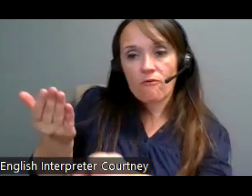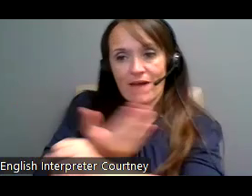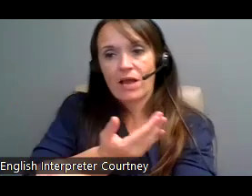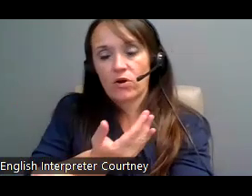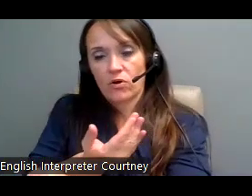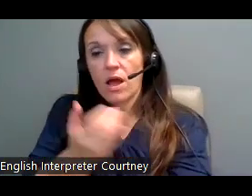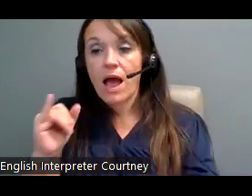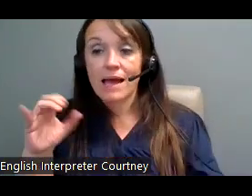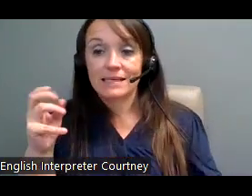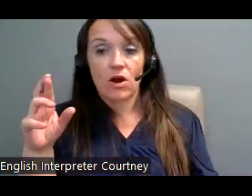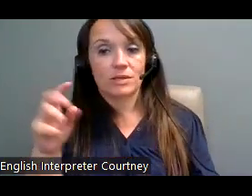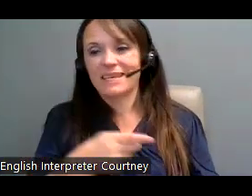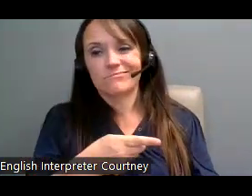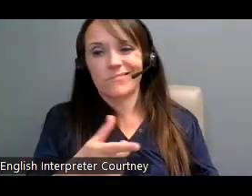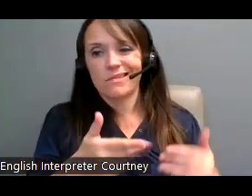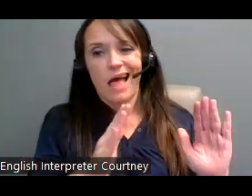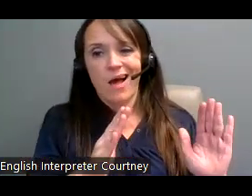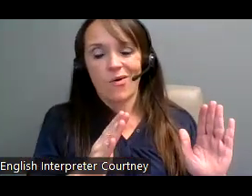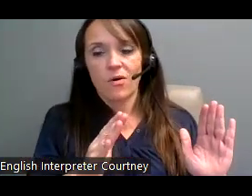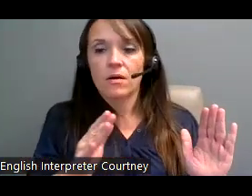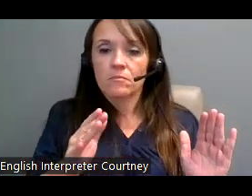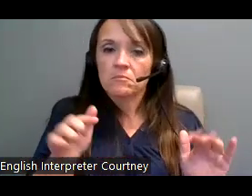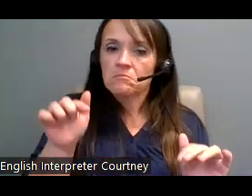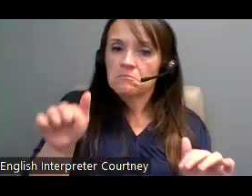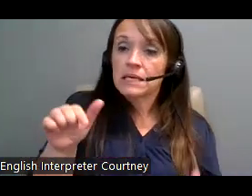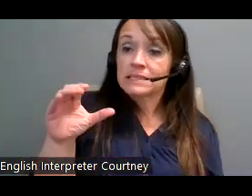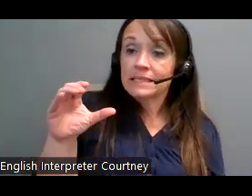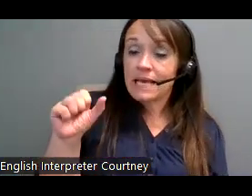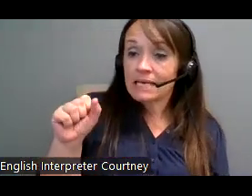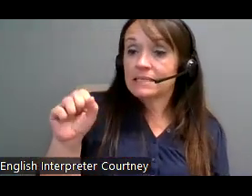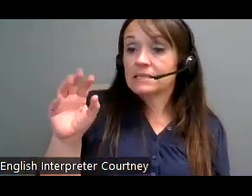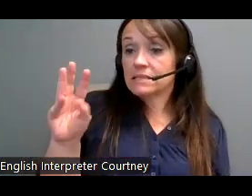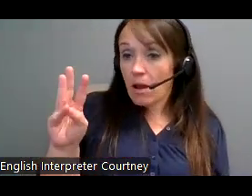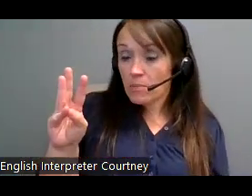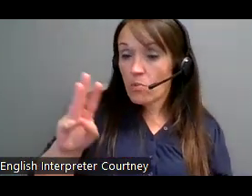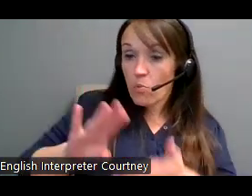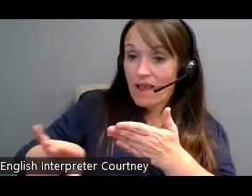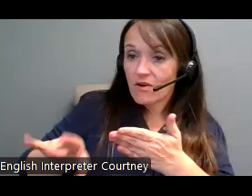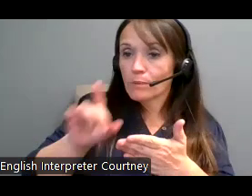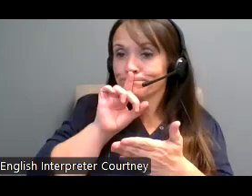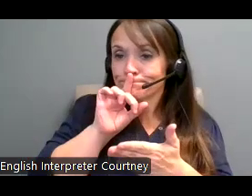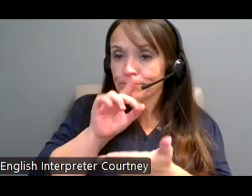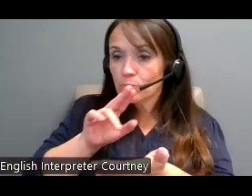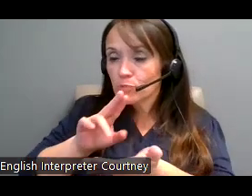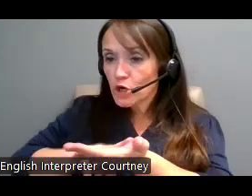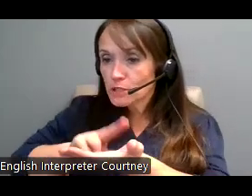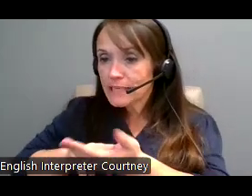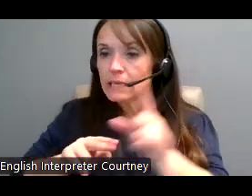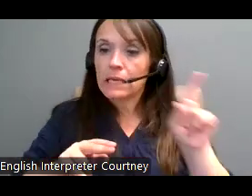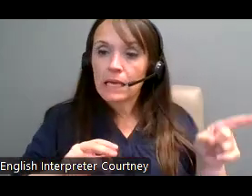does not have that. The CSW waiver does not have nursing whereas the other one does have that post 21 years of age.